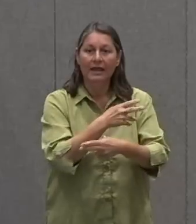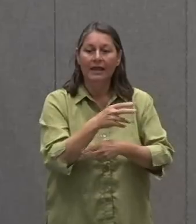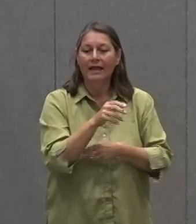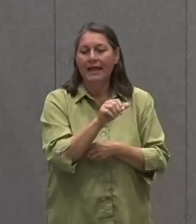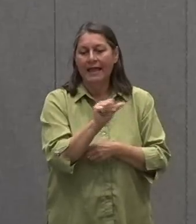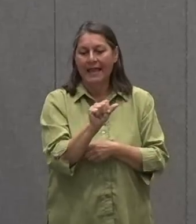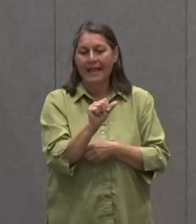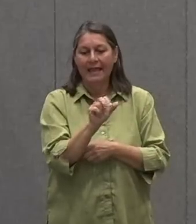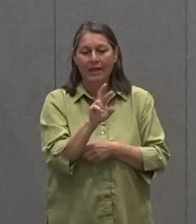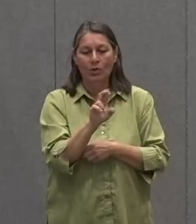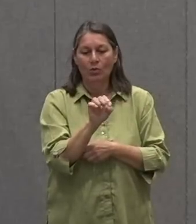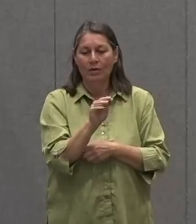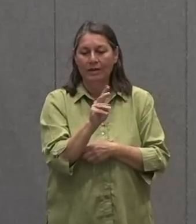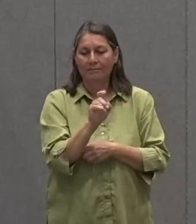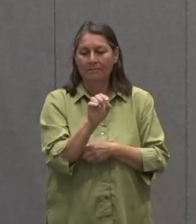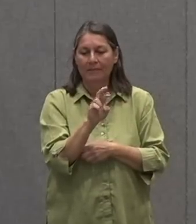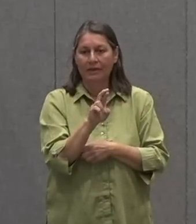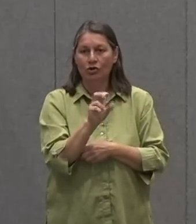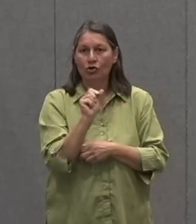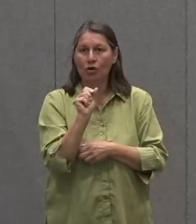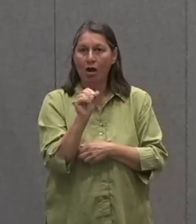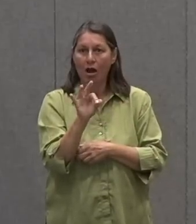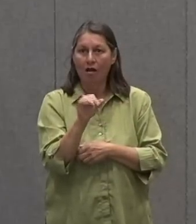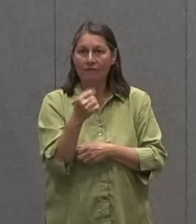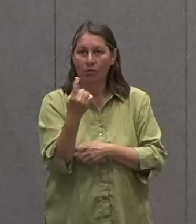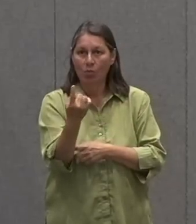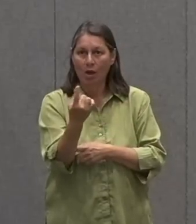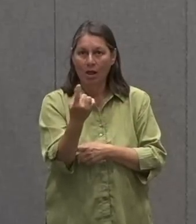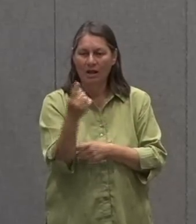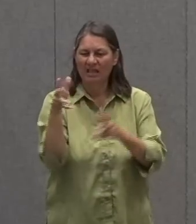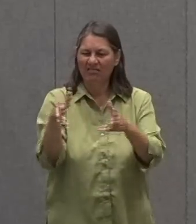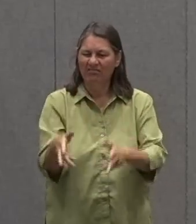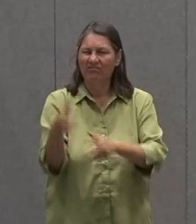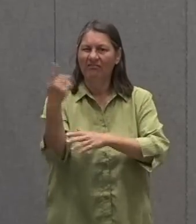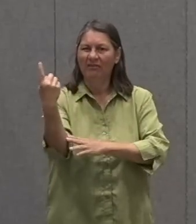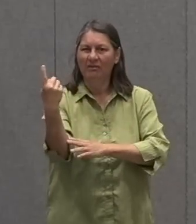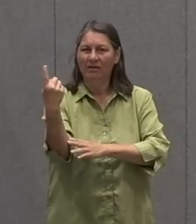by Elinor J. Pinczes and illustrated by Bonnie MacKain.